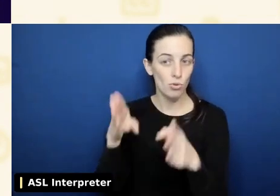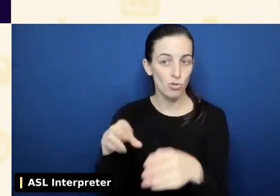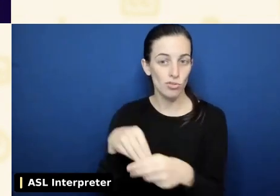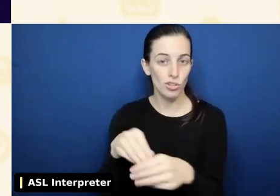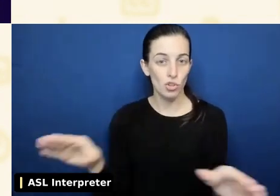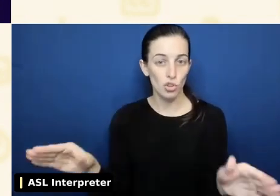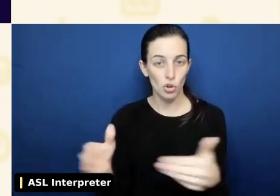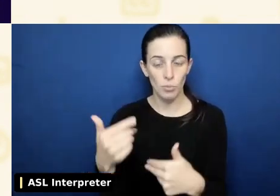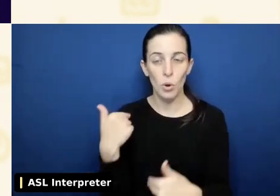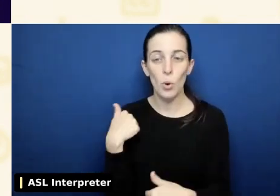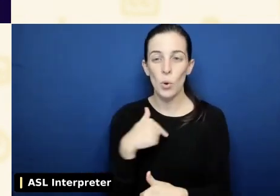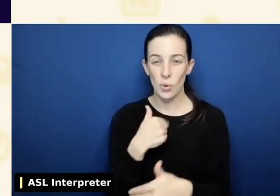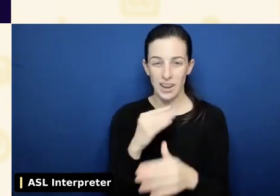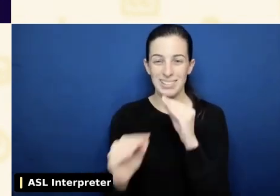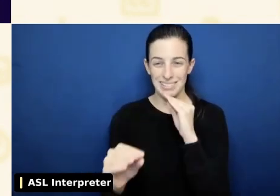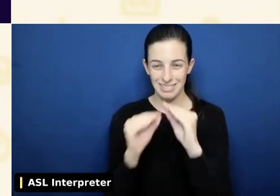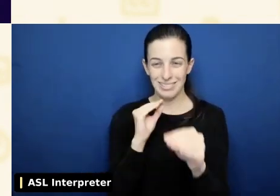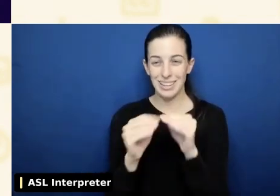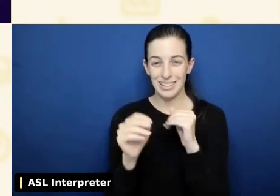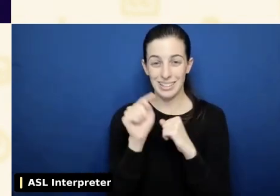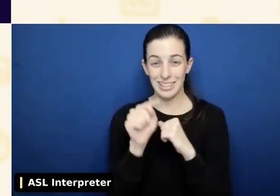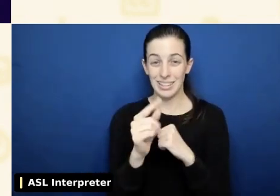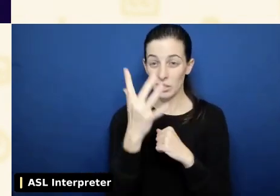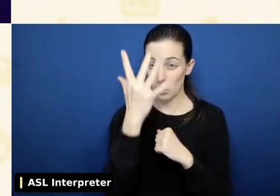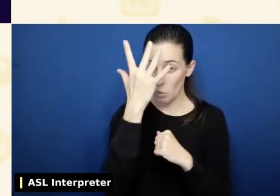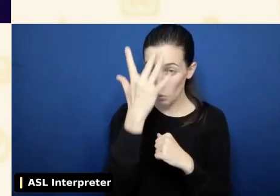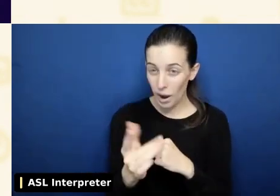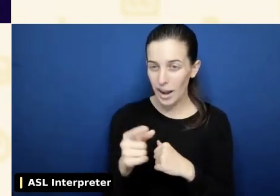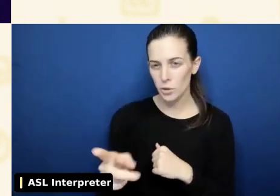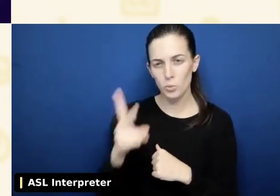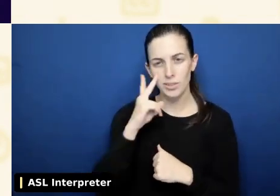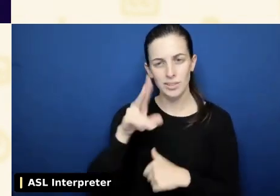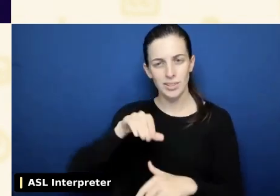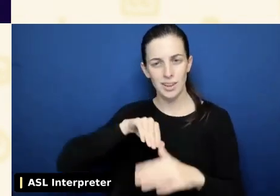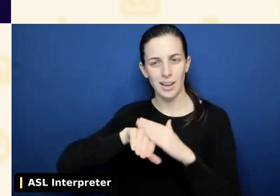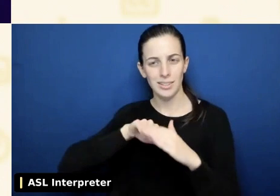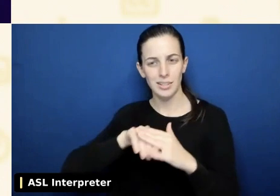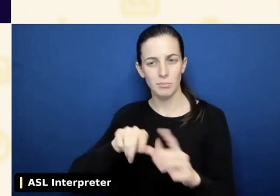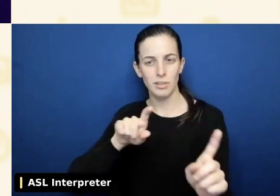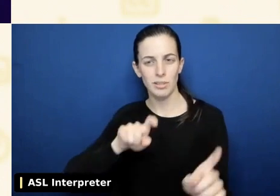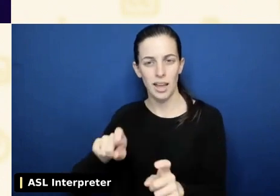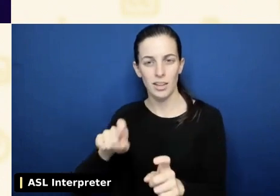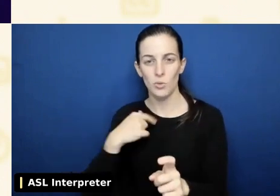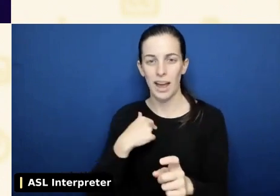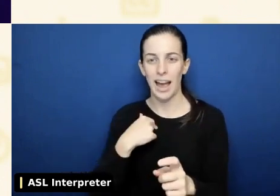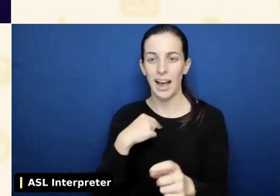after doing accessibility tests. As you can see in the code here these tabs were actually originally coded